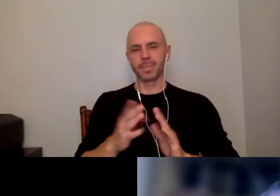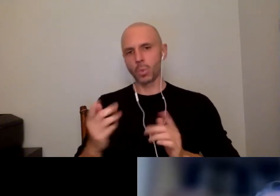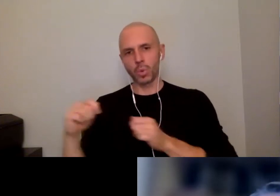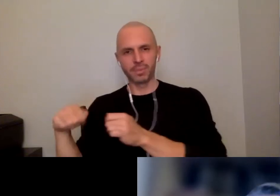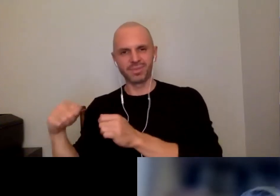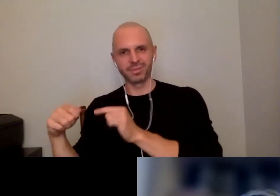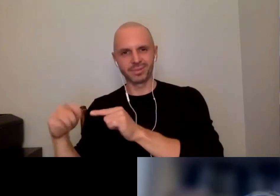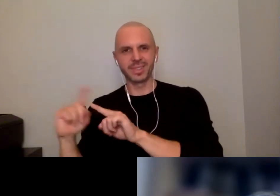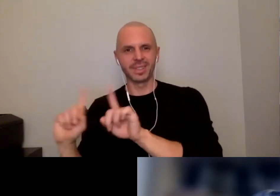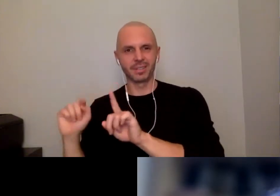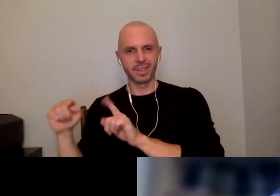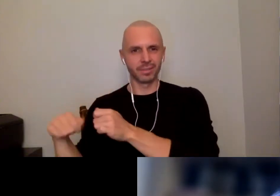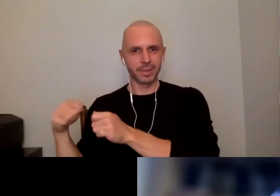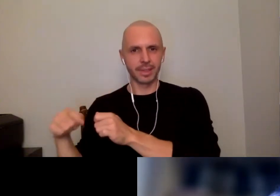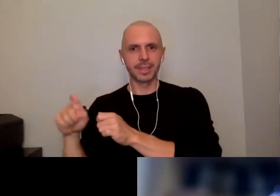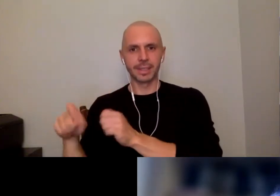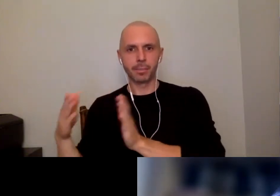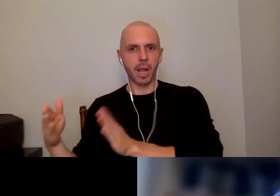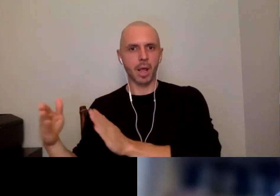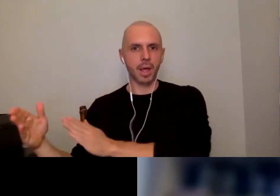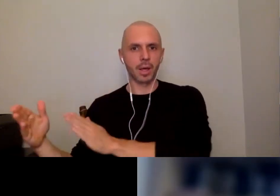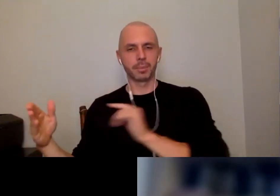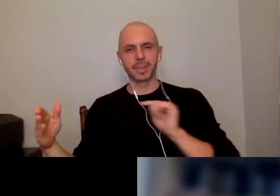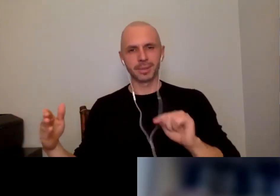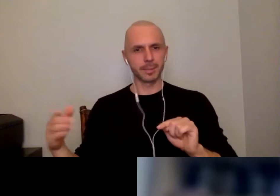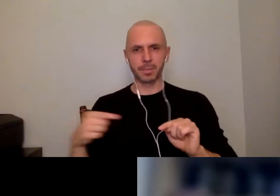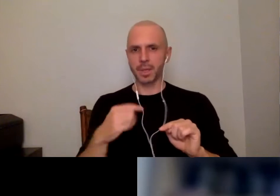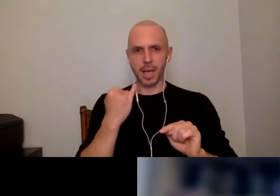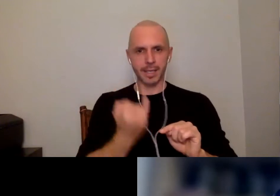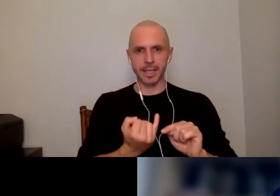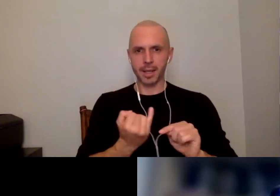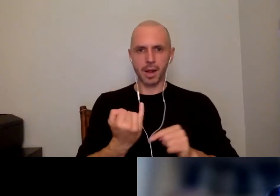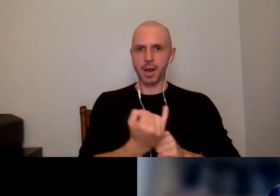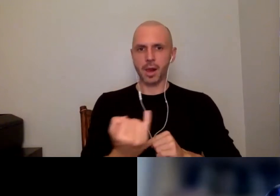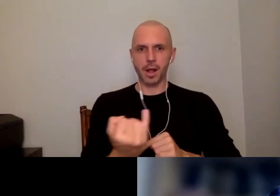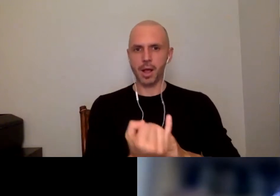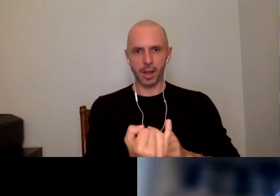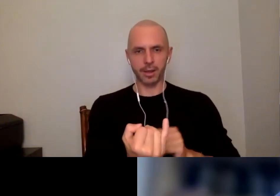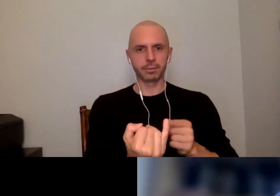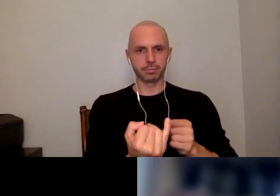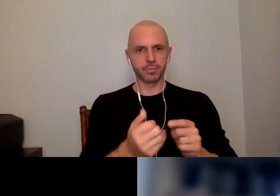and this time will be our last question and just to prelude to that when we work together